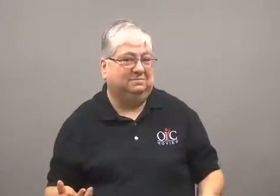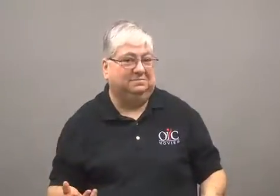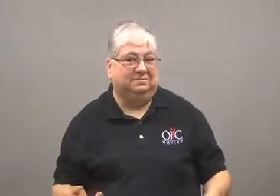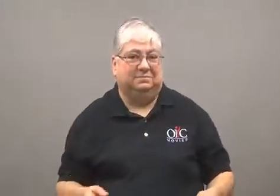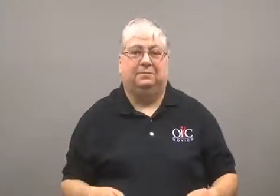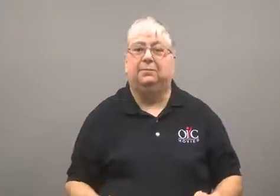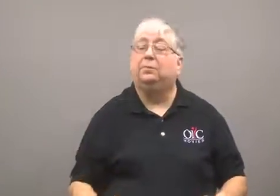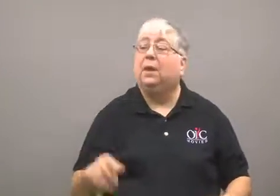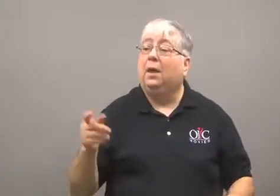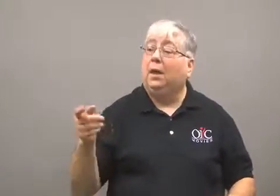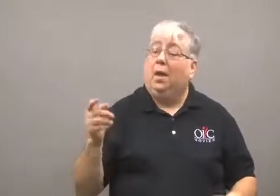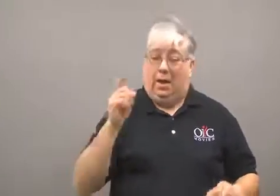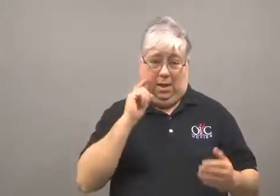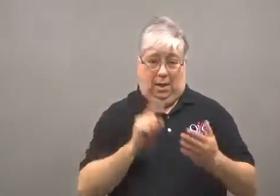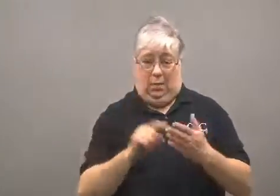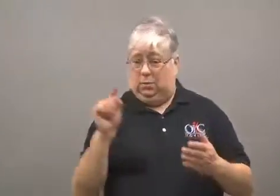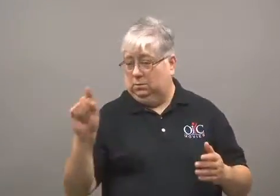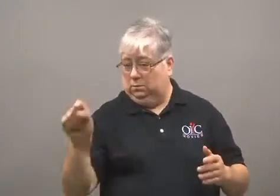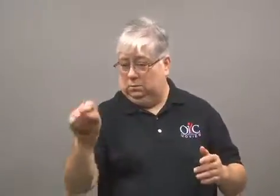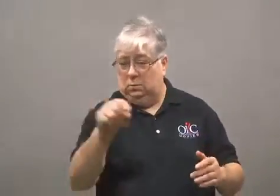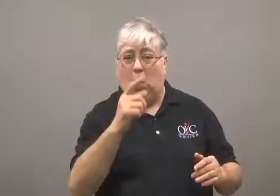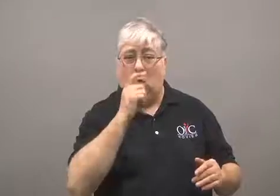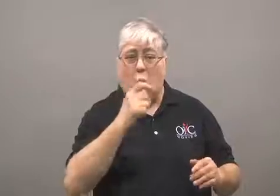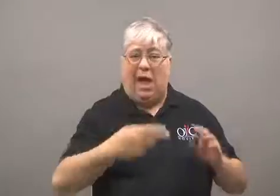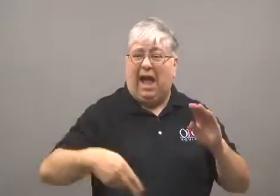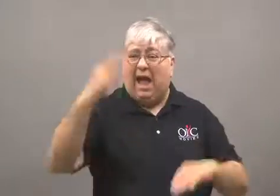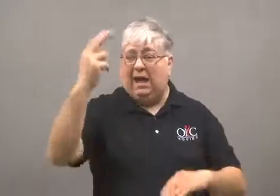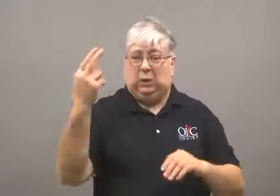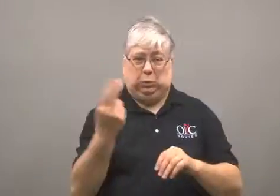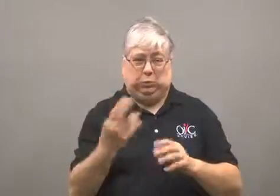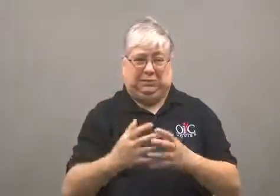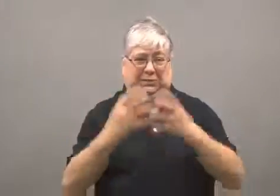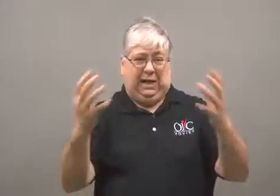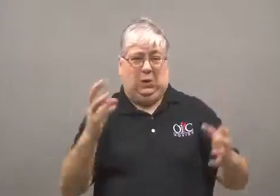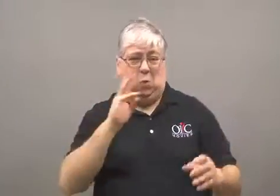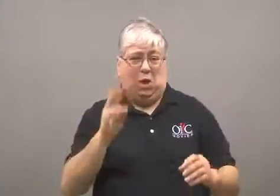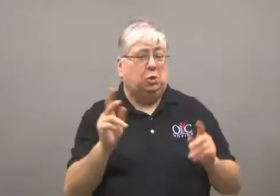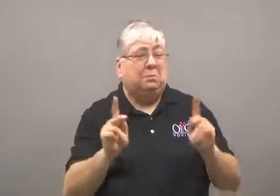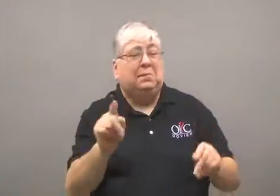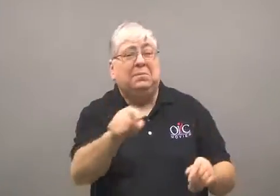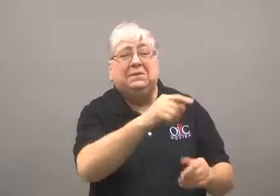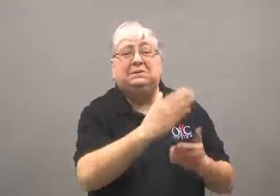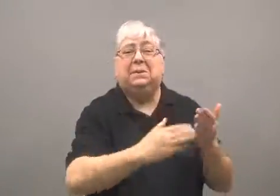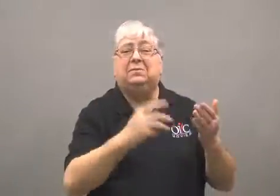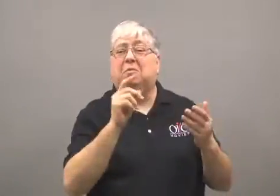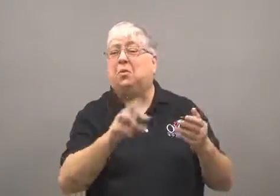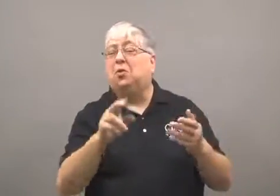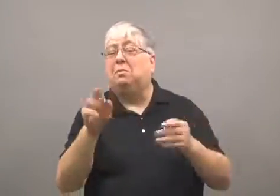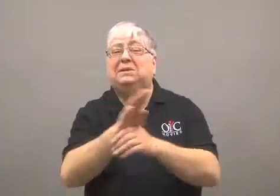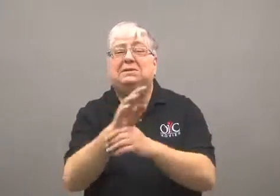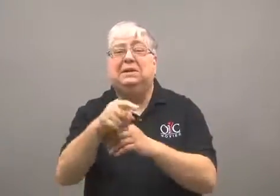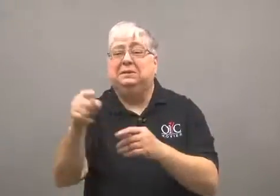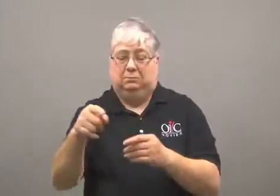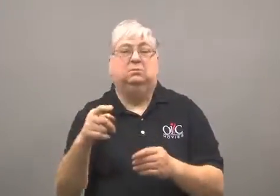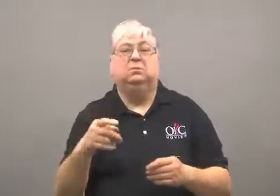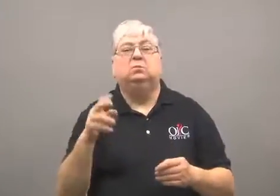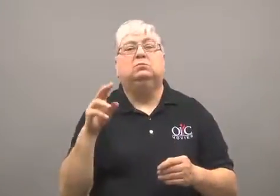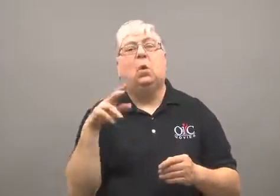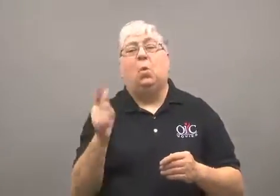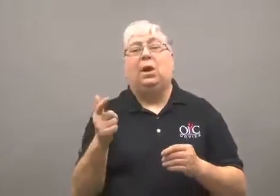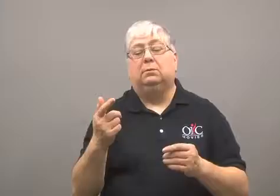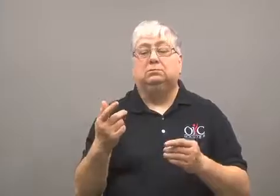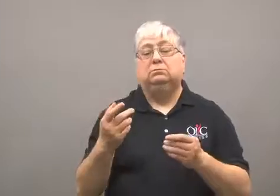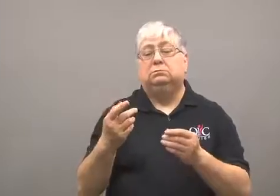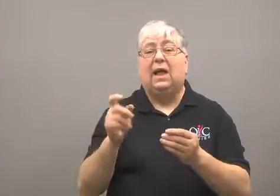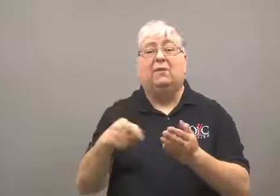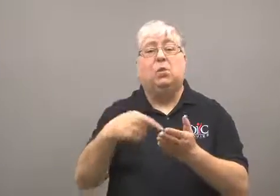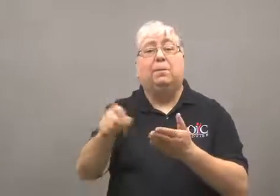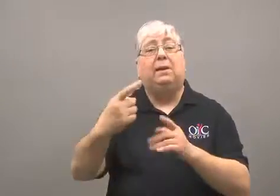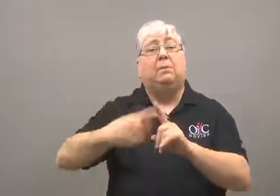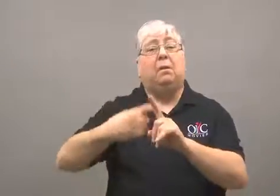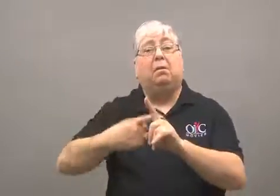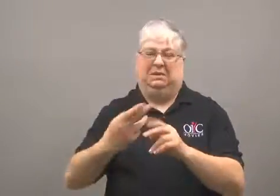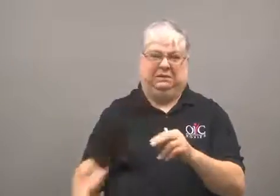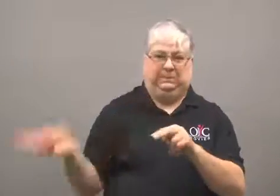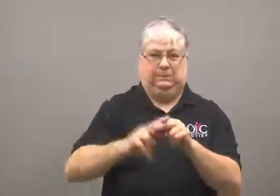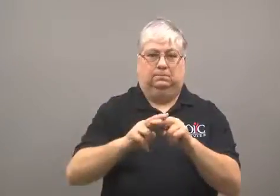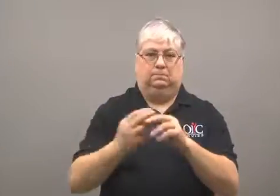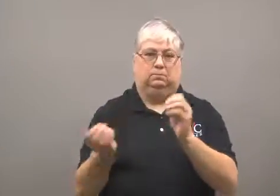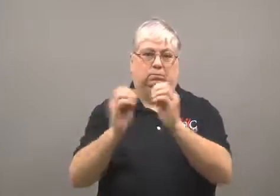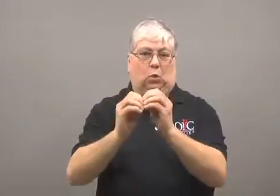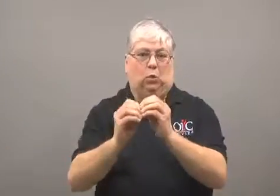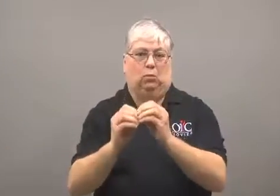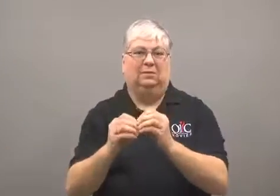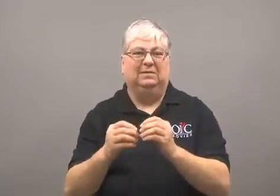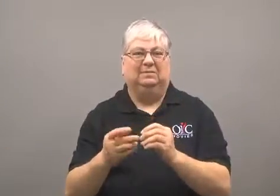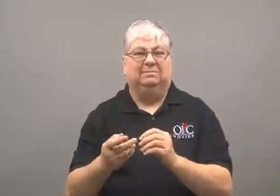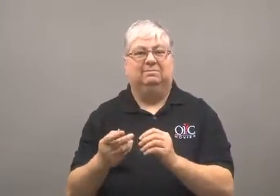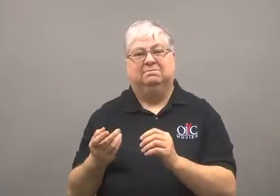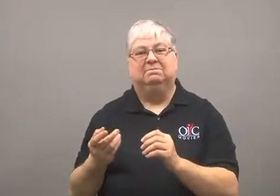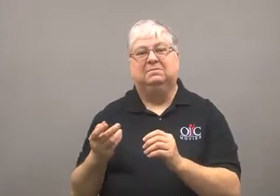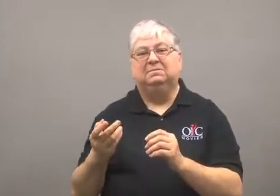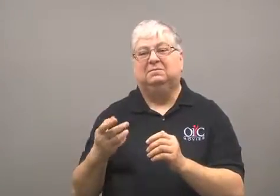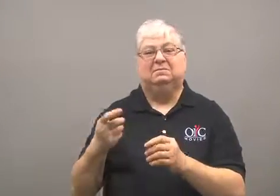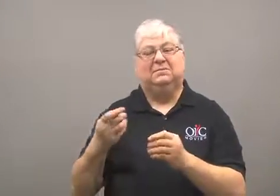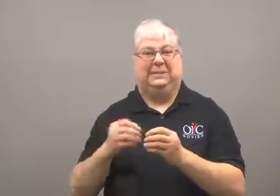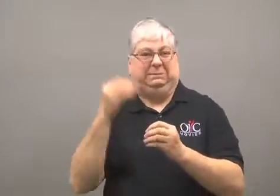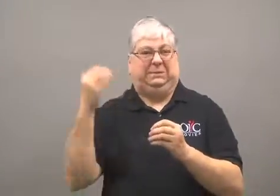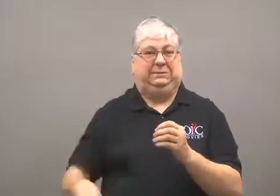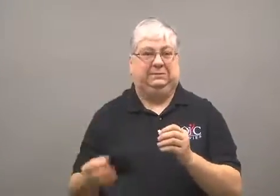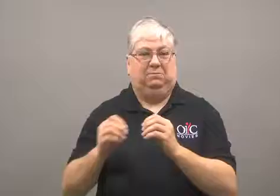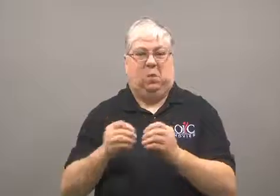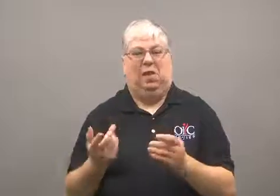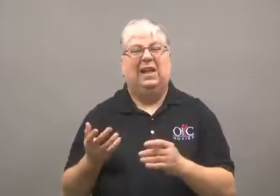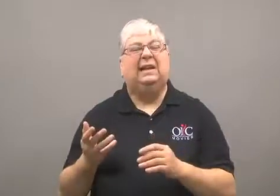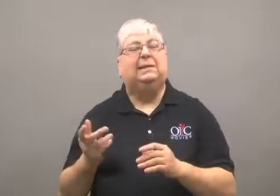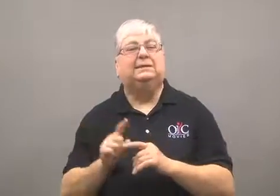Individuals and businesses using excessive water would have to pay hefty fees.